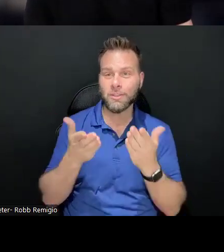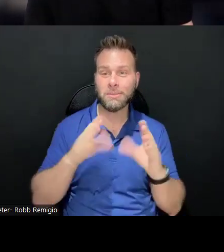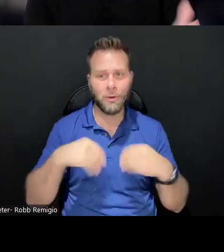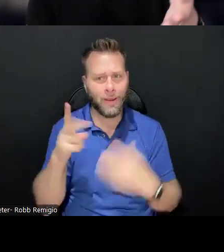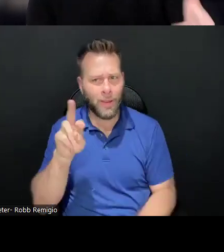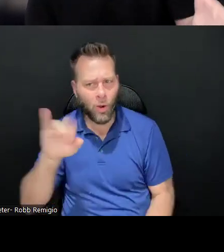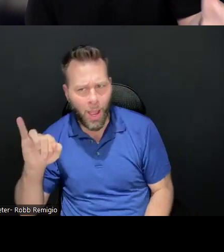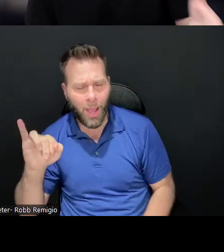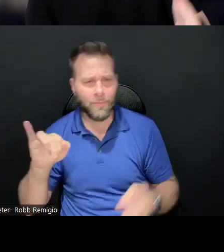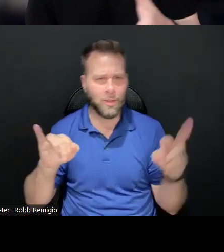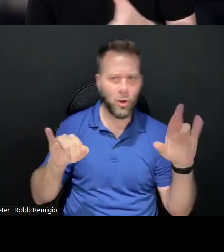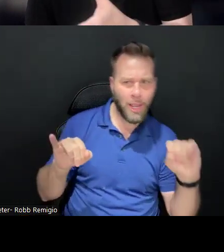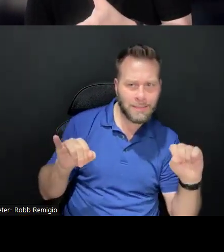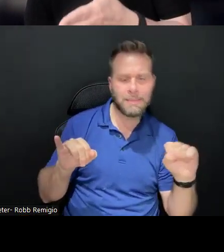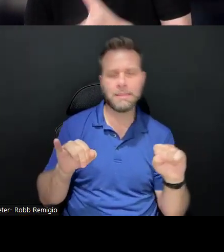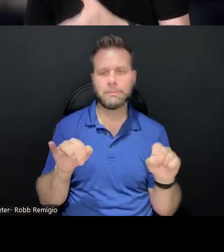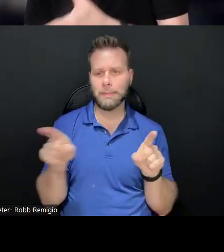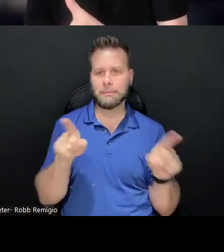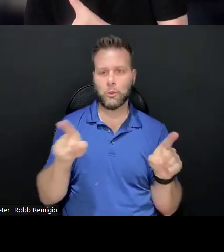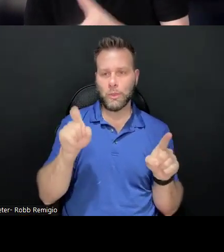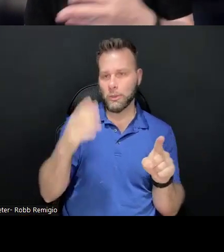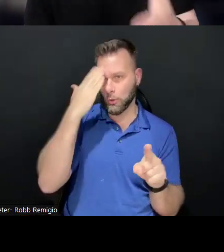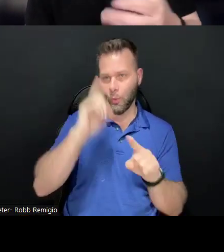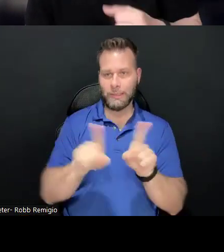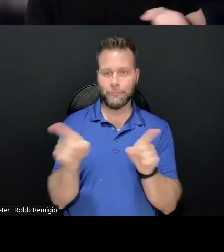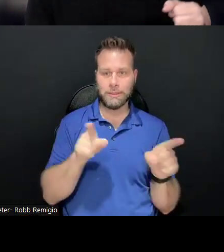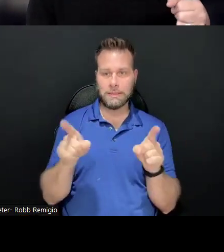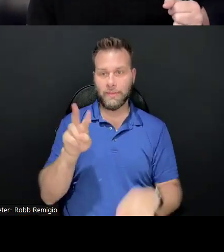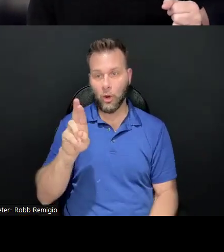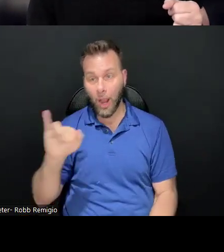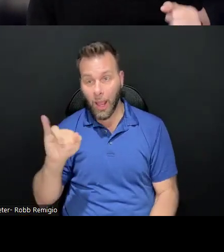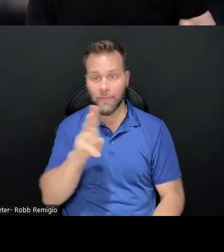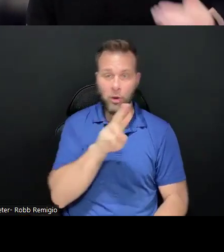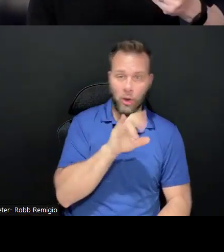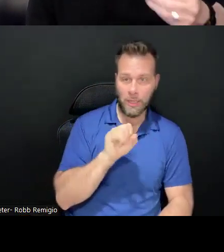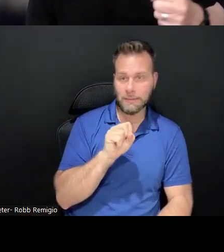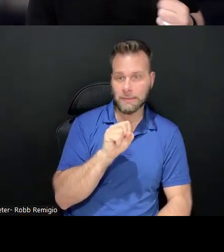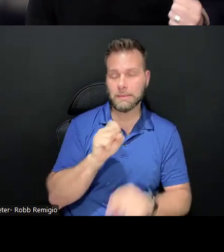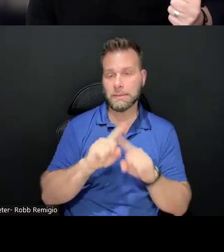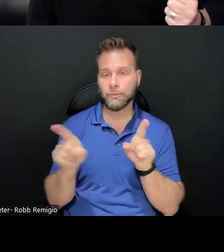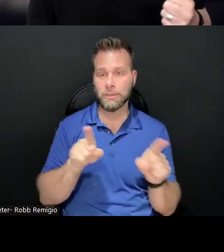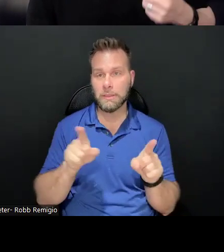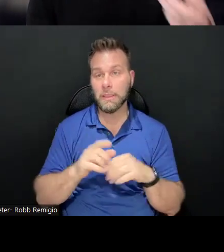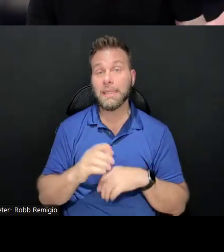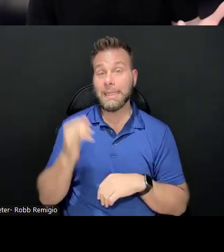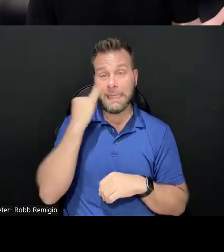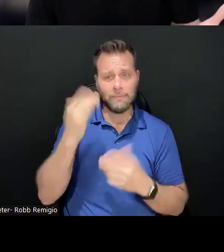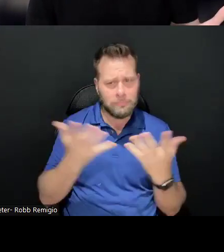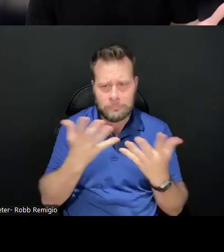Which of course, makes sense. But you need to know which to So if you have any questions about that, please do contact me